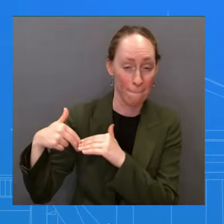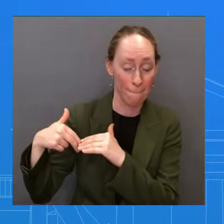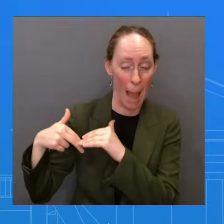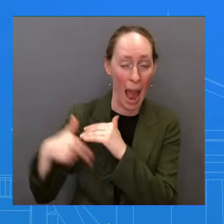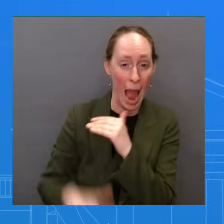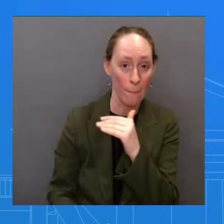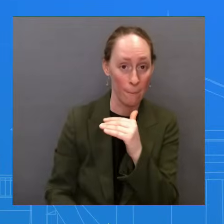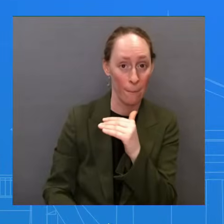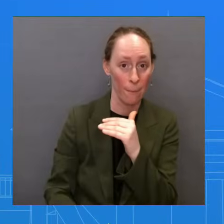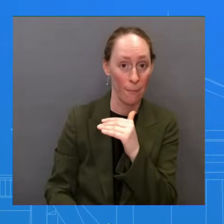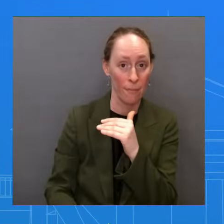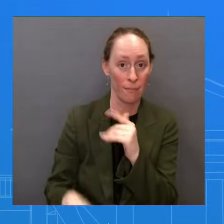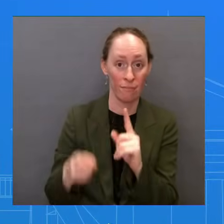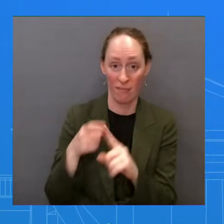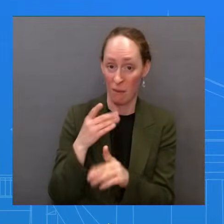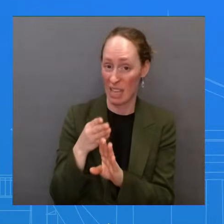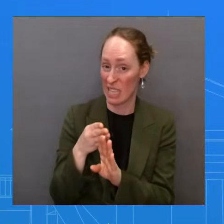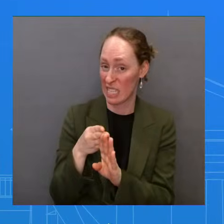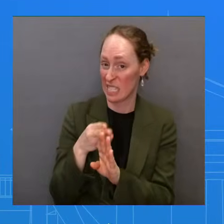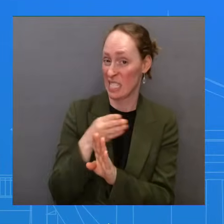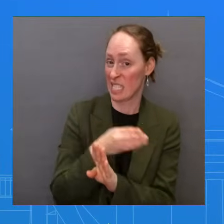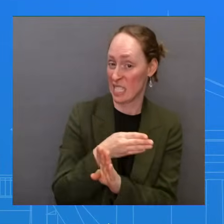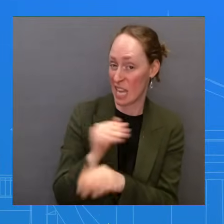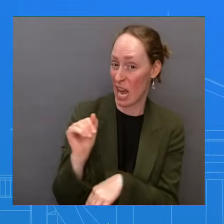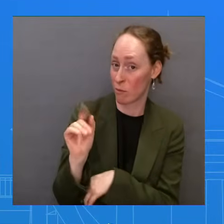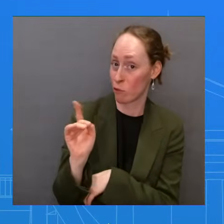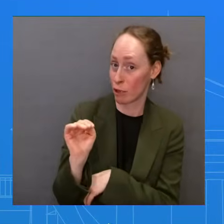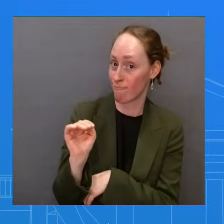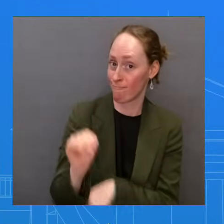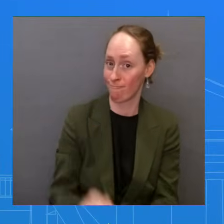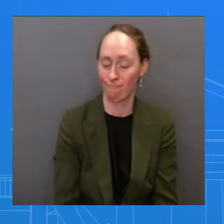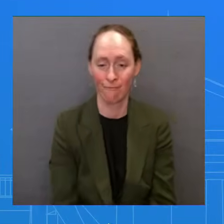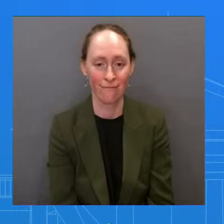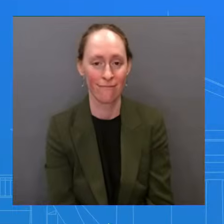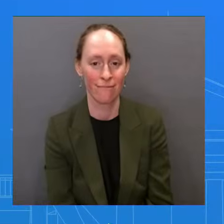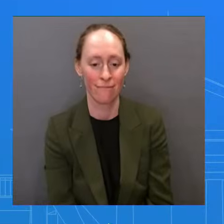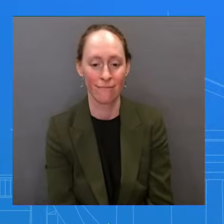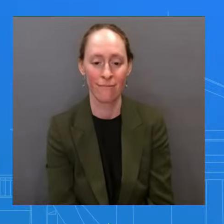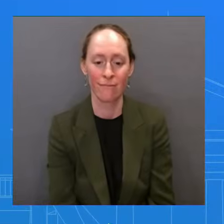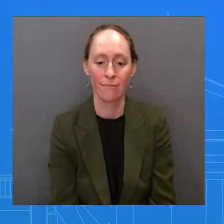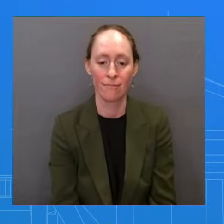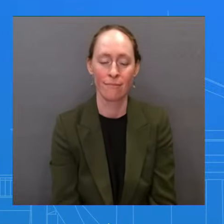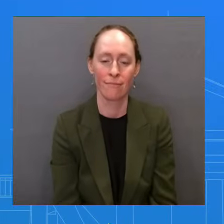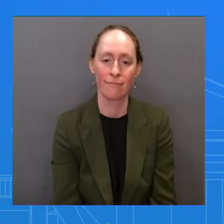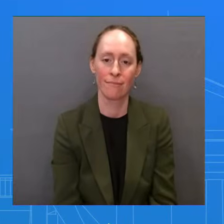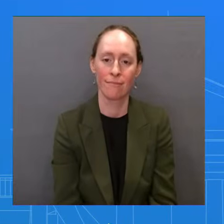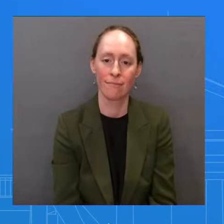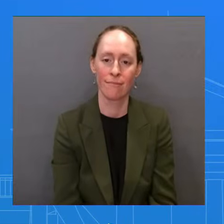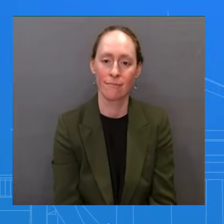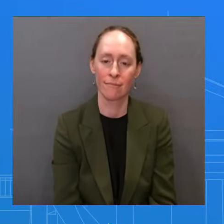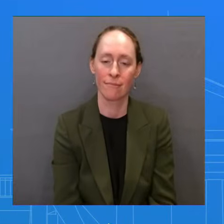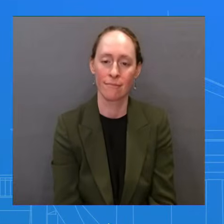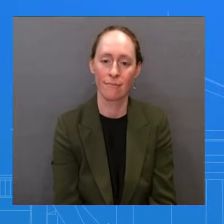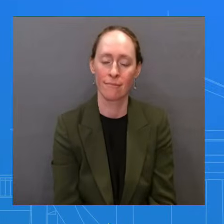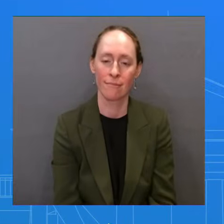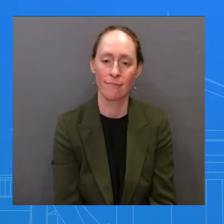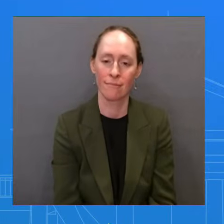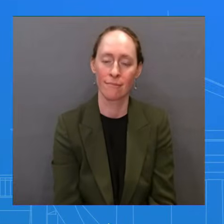The Press: A press freedom question? The Press: Karine? Aide: We have time for one or two more. Ms. Jean-Pierre: Okay. Go ahead. The Press: Thank you, Karine. Can you explain the decision a little bit on why you decided